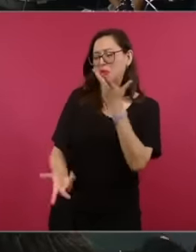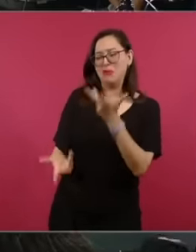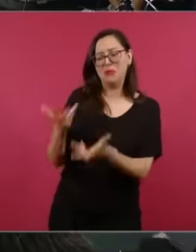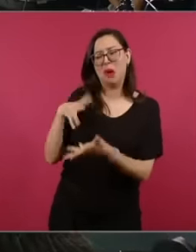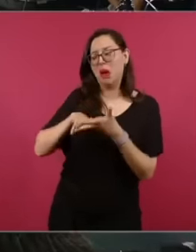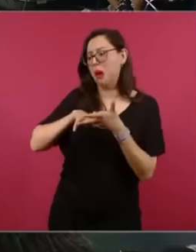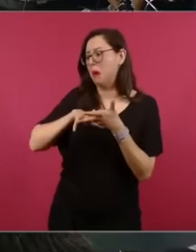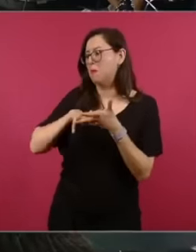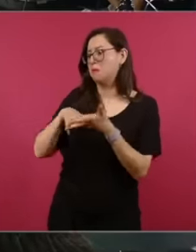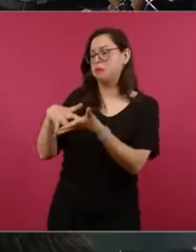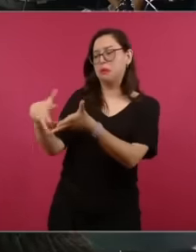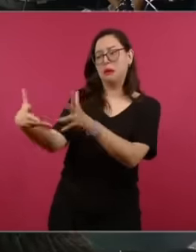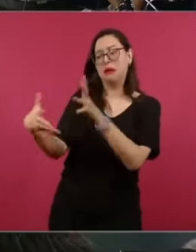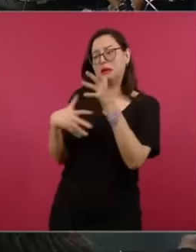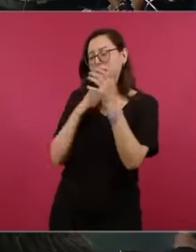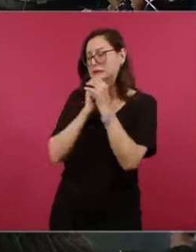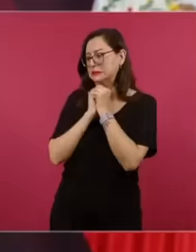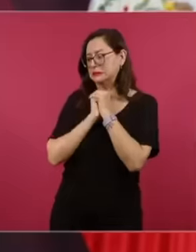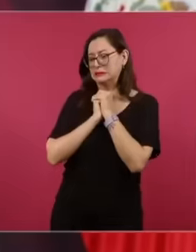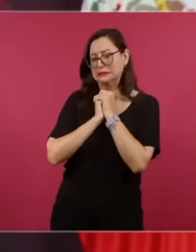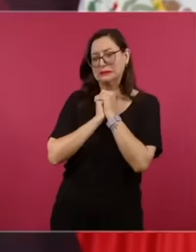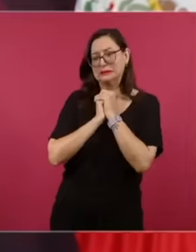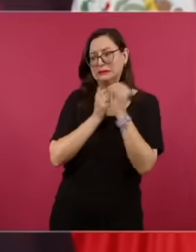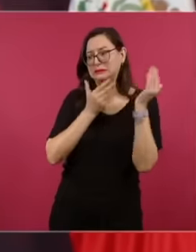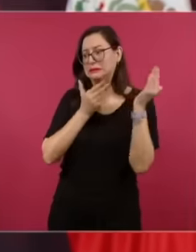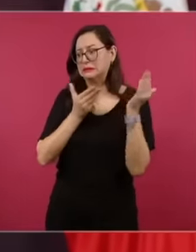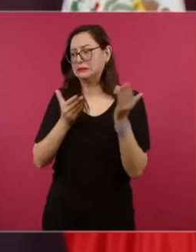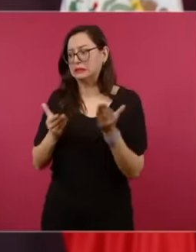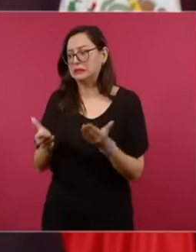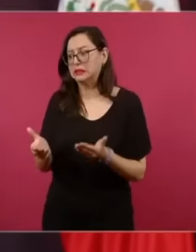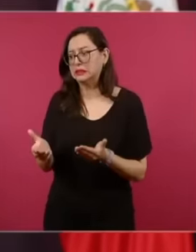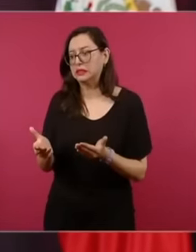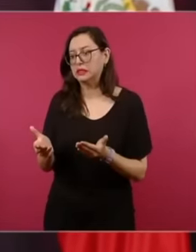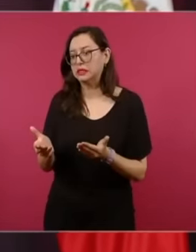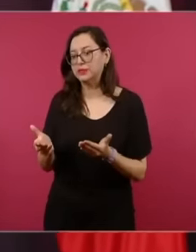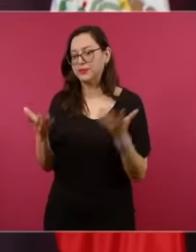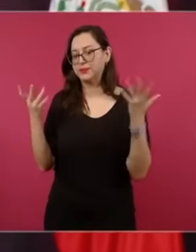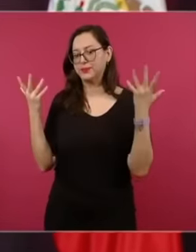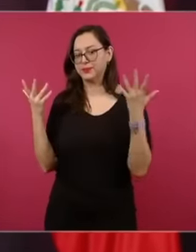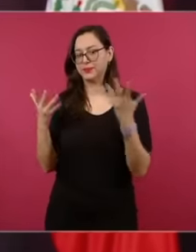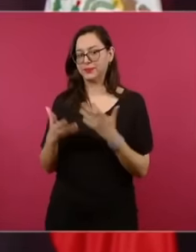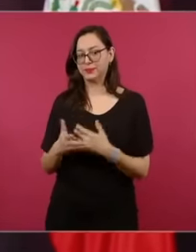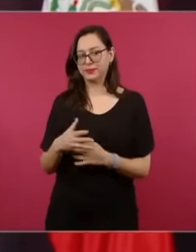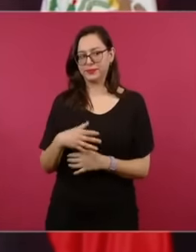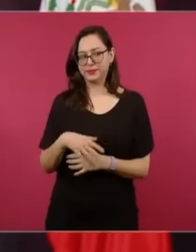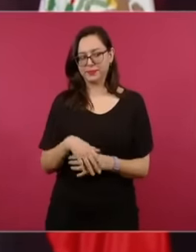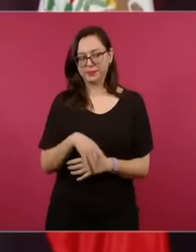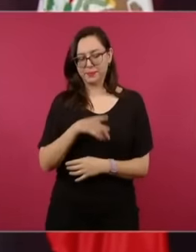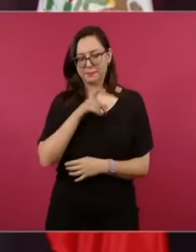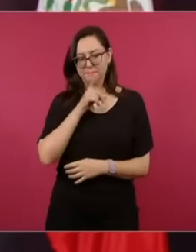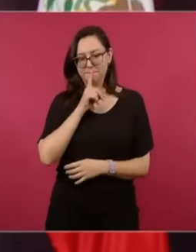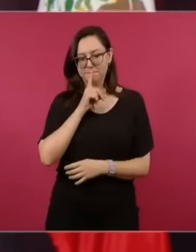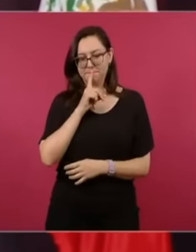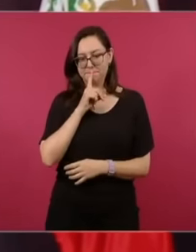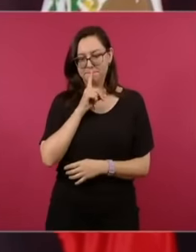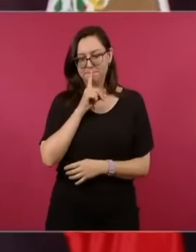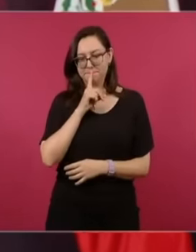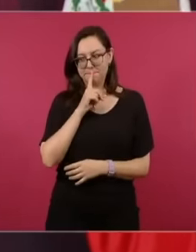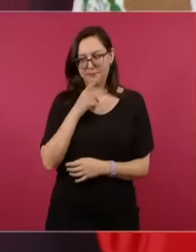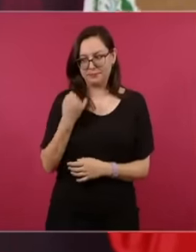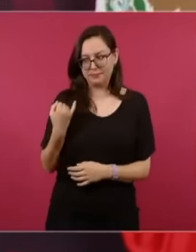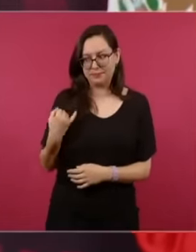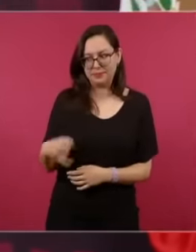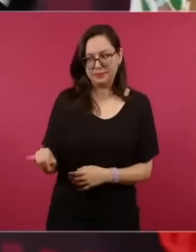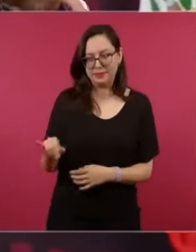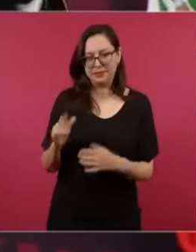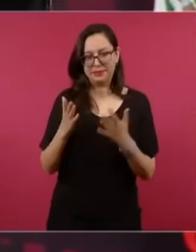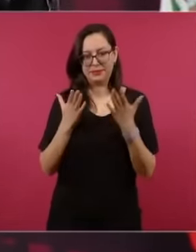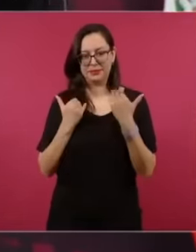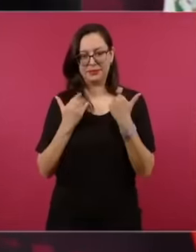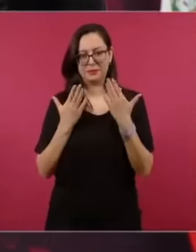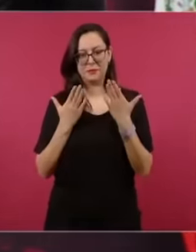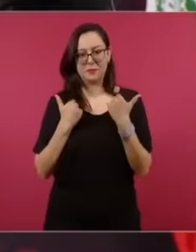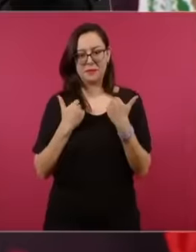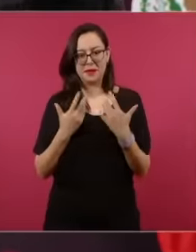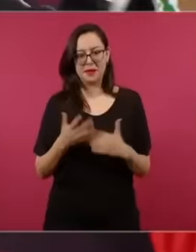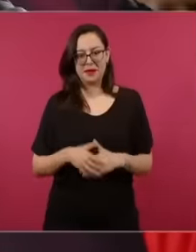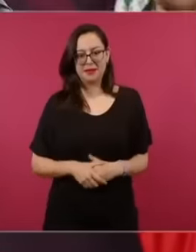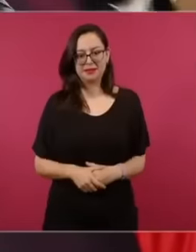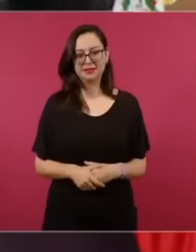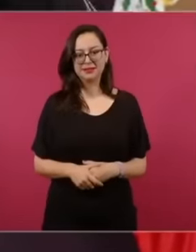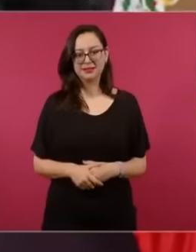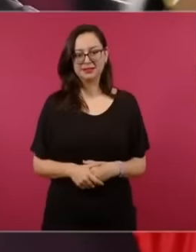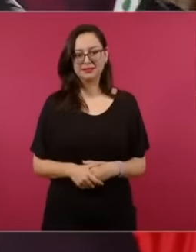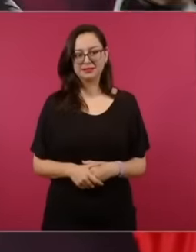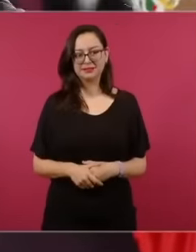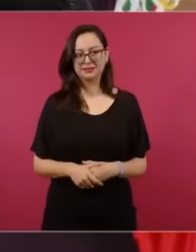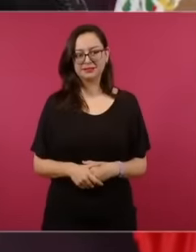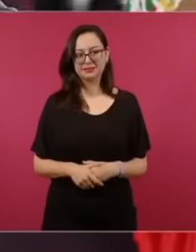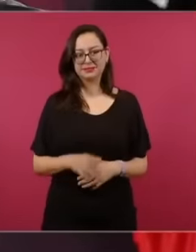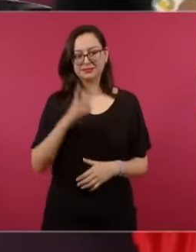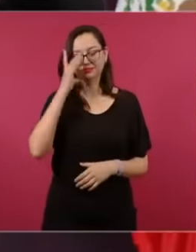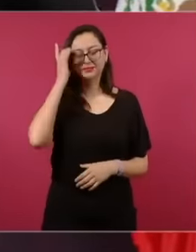to find a Mexico dominated by